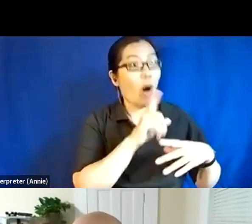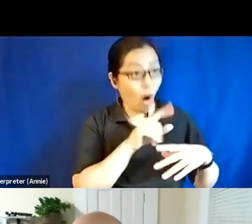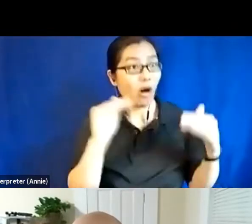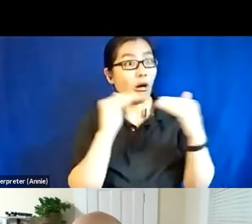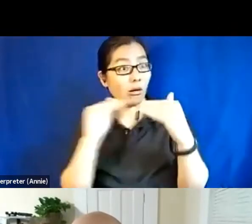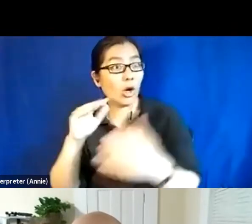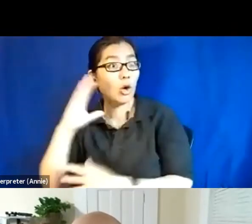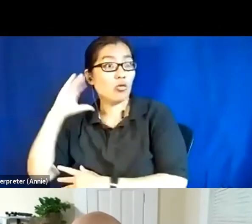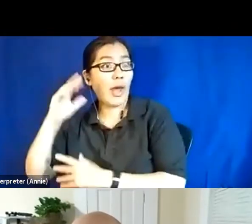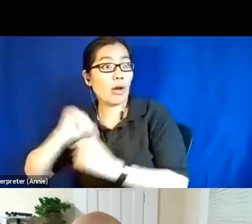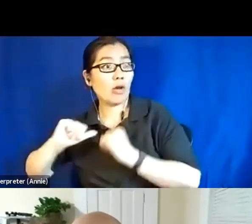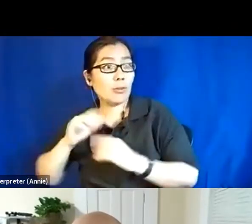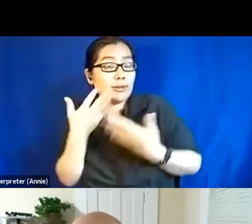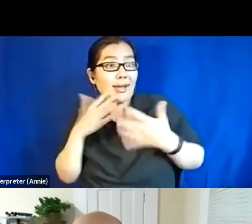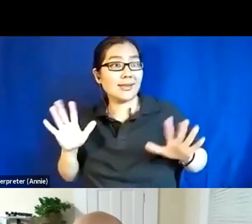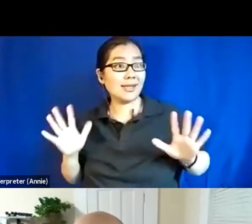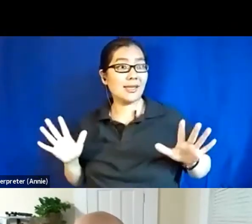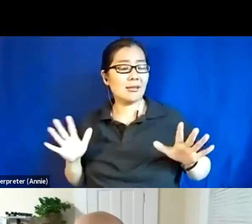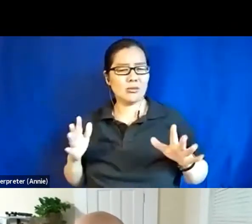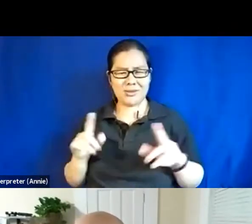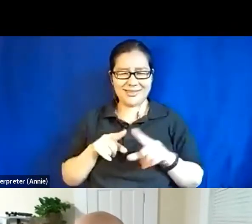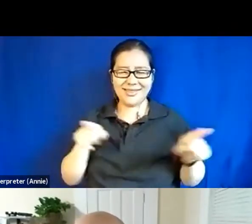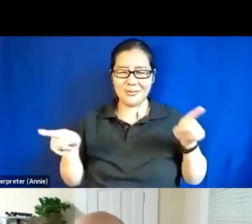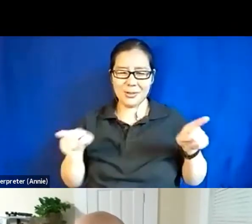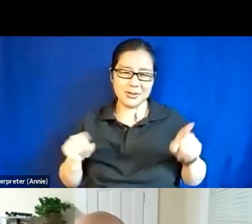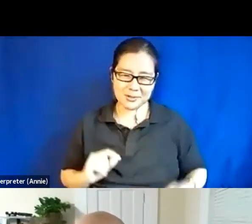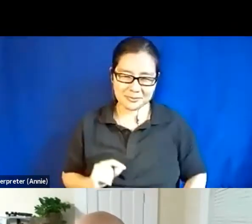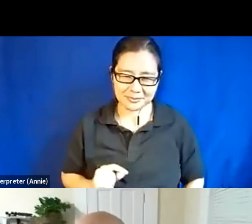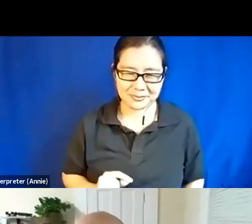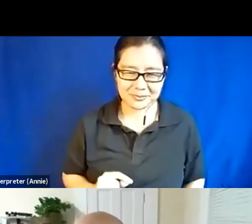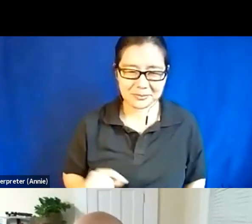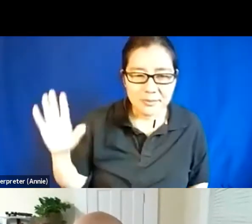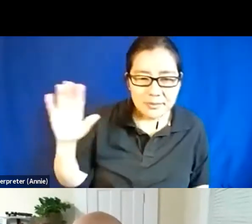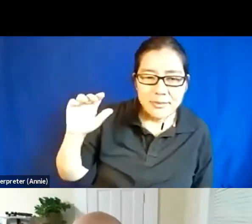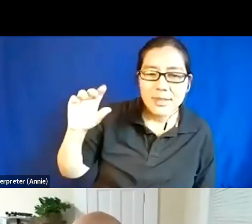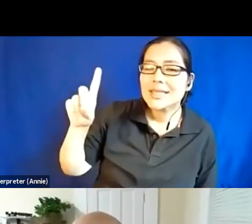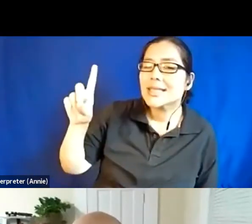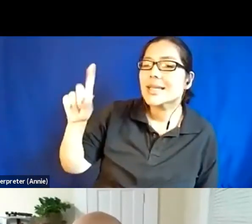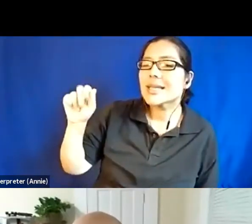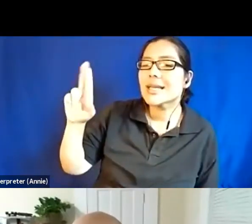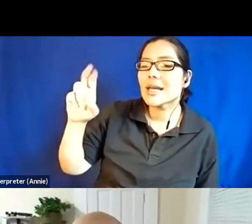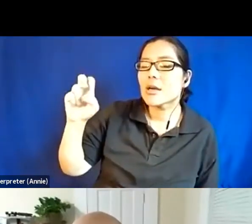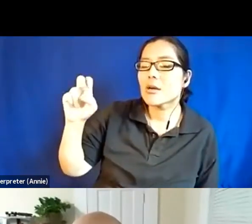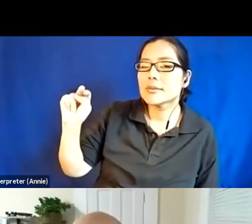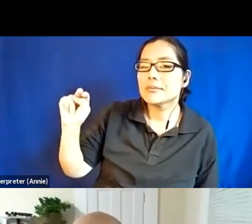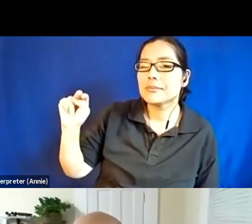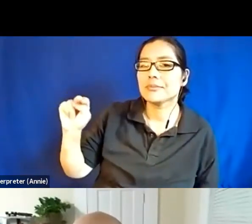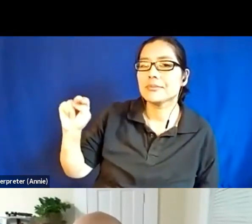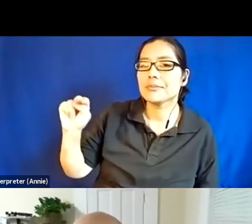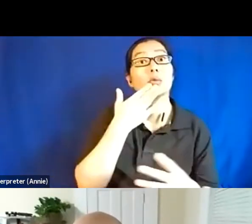that. We're there already. Darren DeFrain: I think this is a really good question. I think that removes